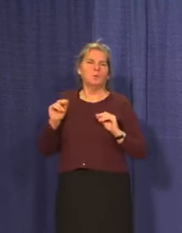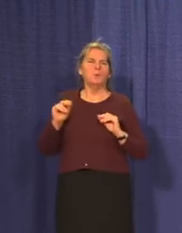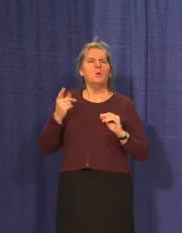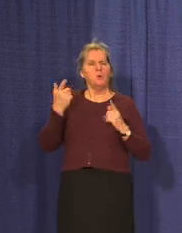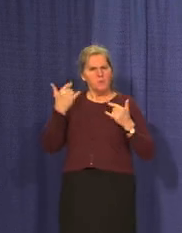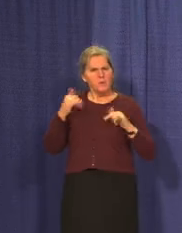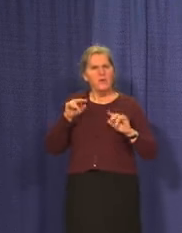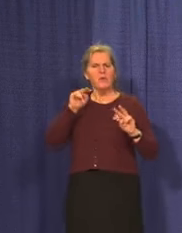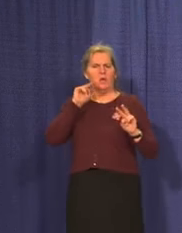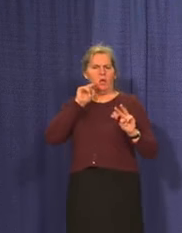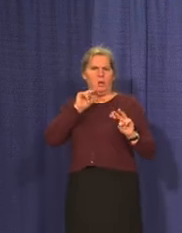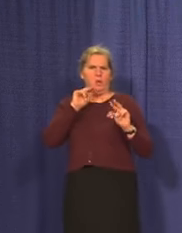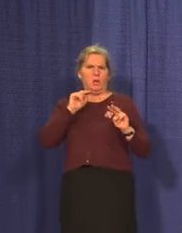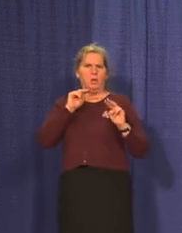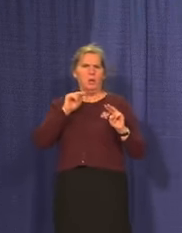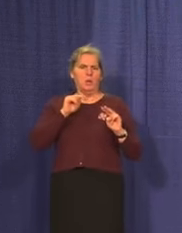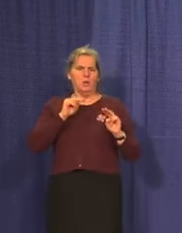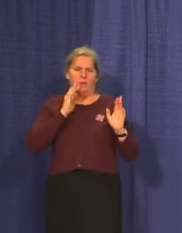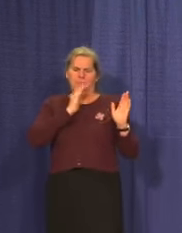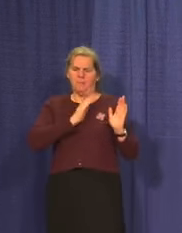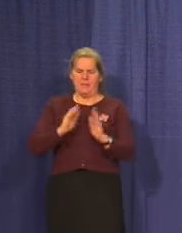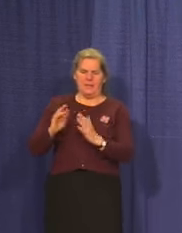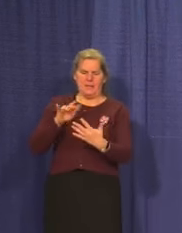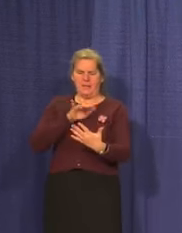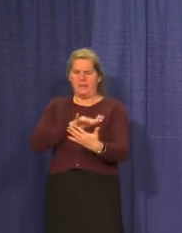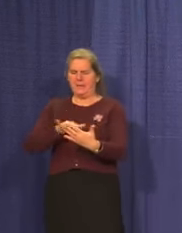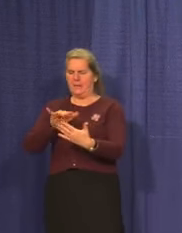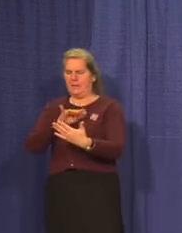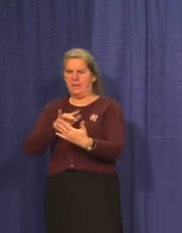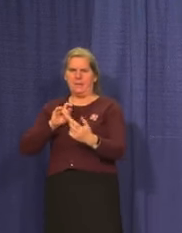PLANNING THAT WE HAVE HAD ALL ALONG. WE ARE REVISING AND REVISITING